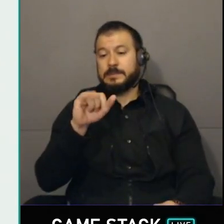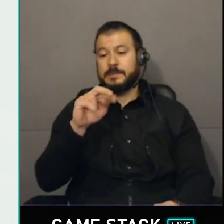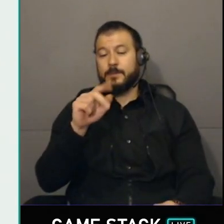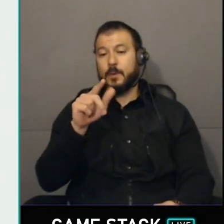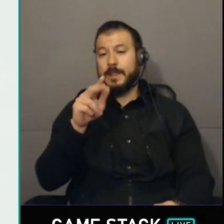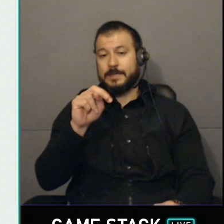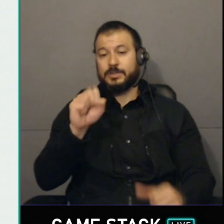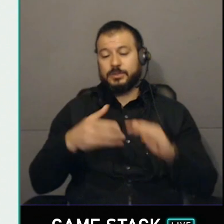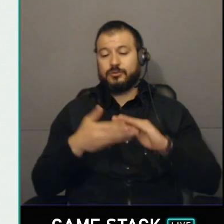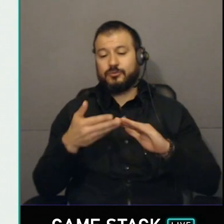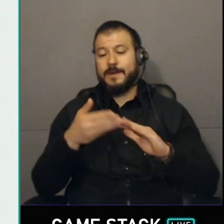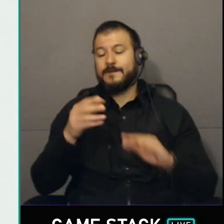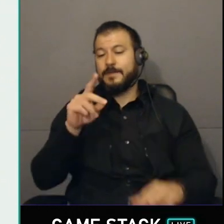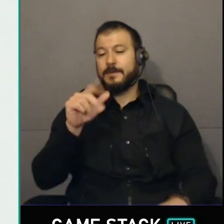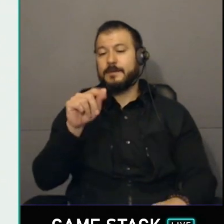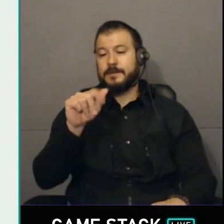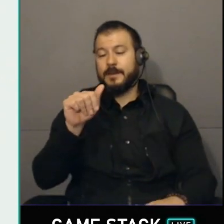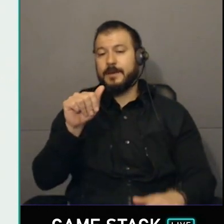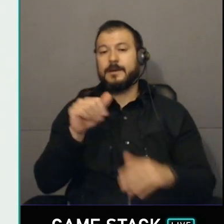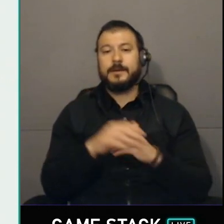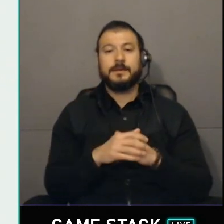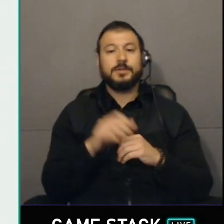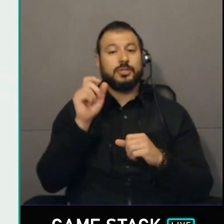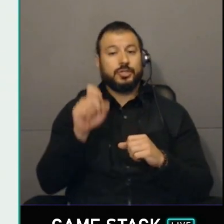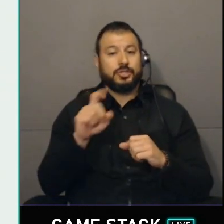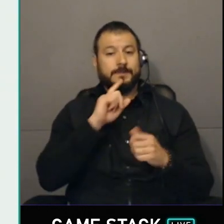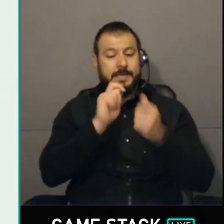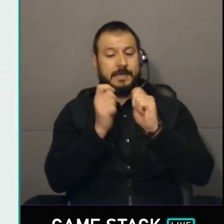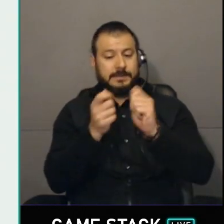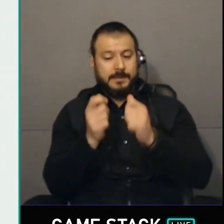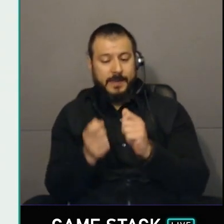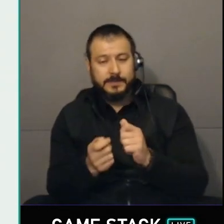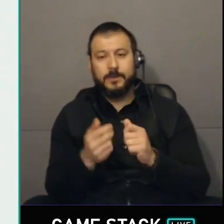should be customizable and have source so that developers can